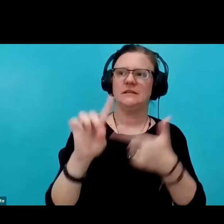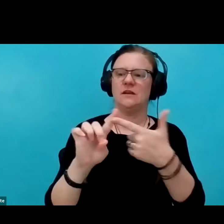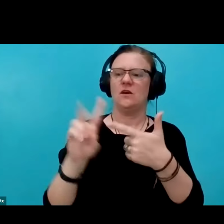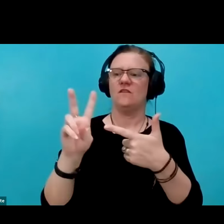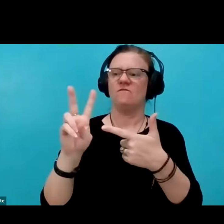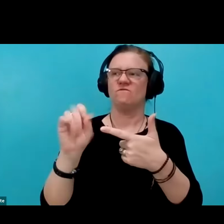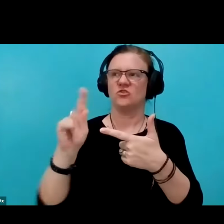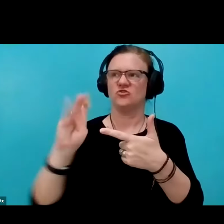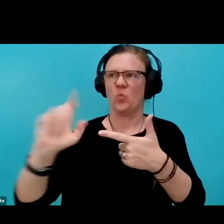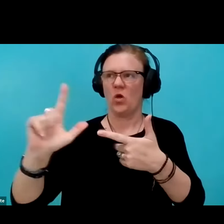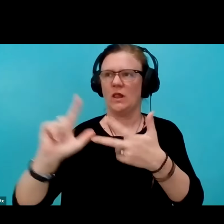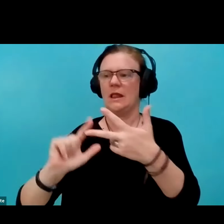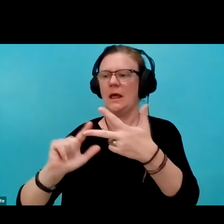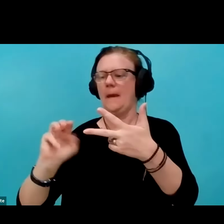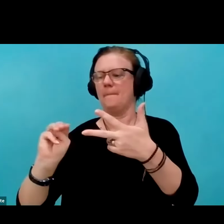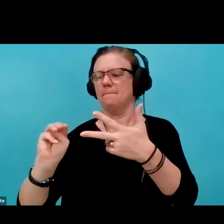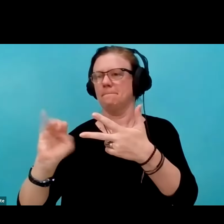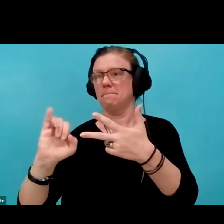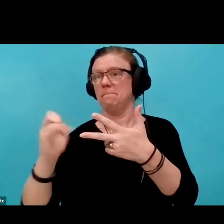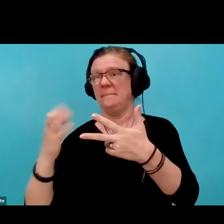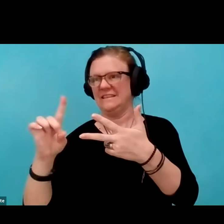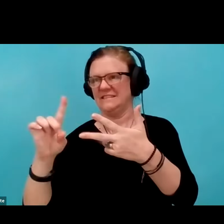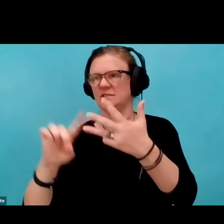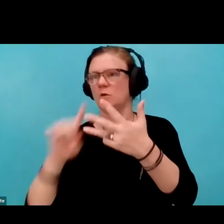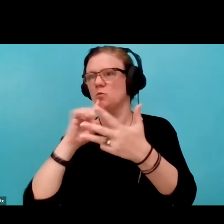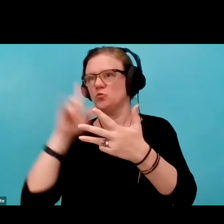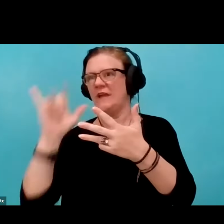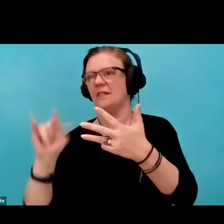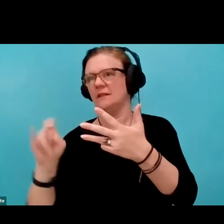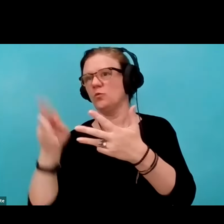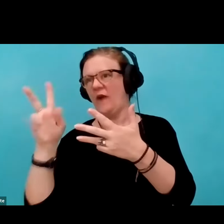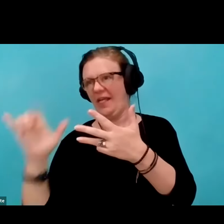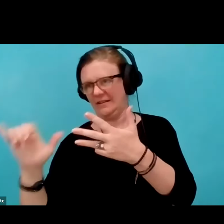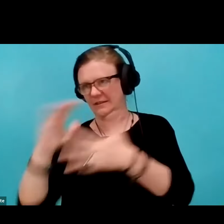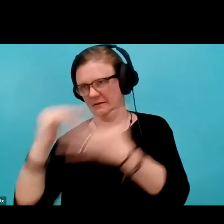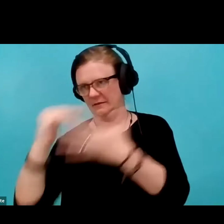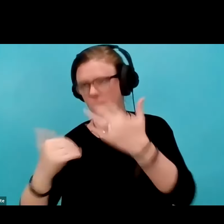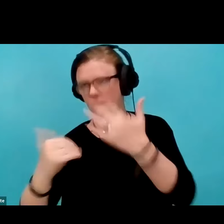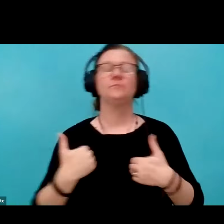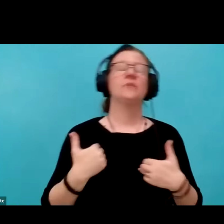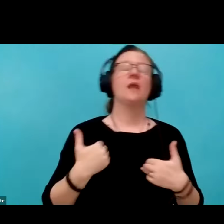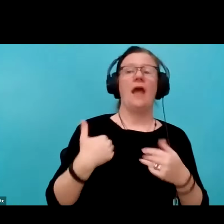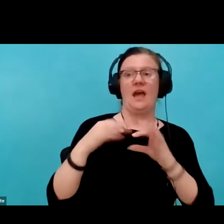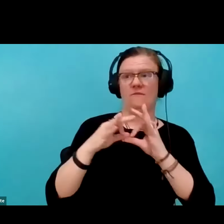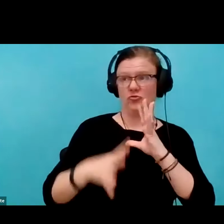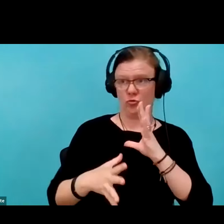Jonathan de Armas: Before we get started, some logistics. Jonathan de Armas: We have an ASL interpreter that you'll notice on the